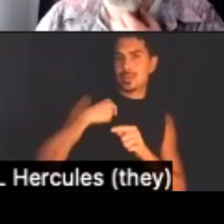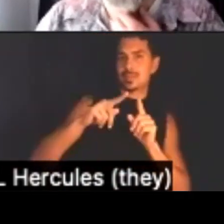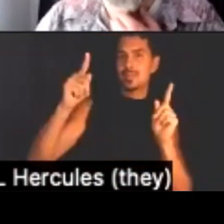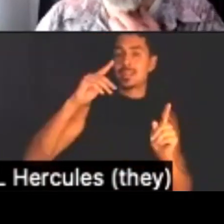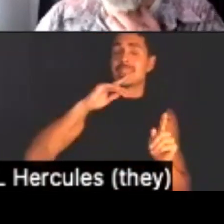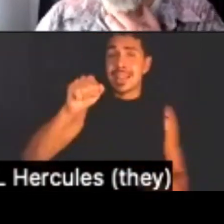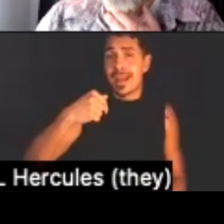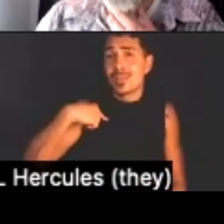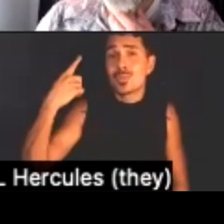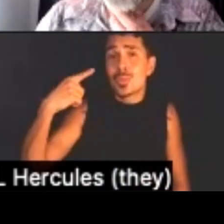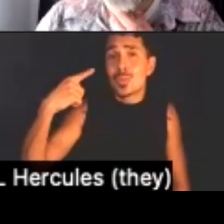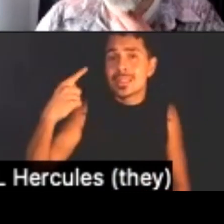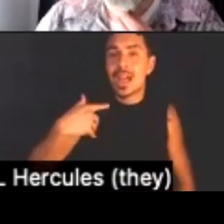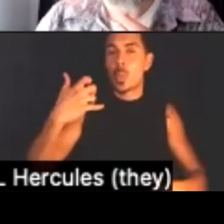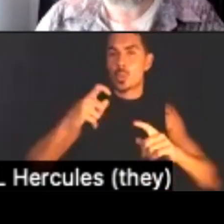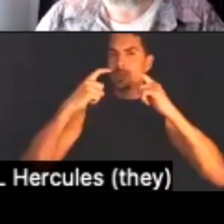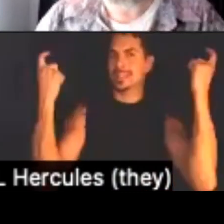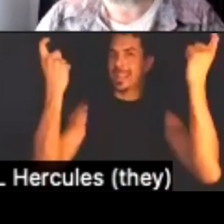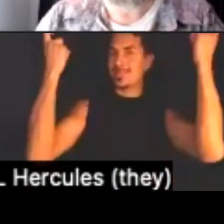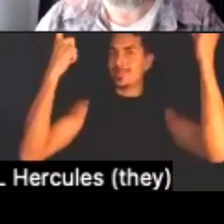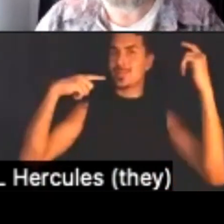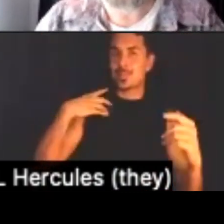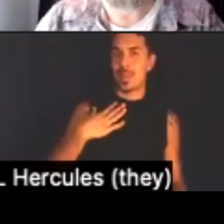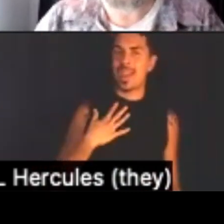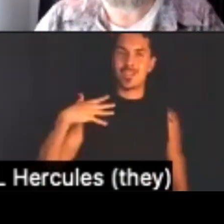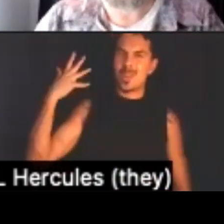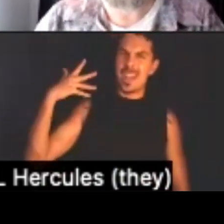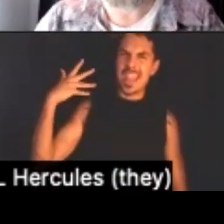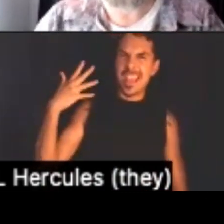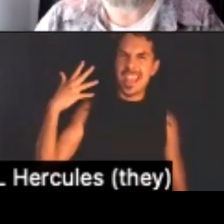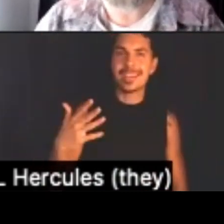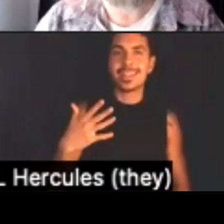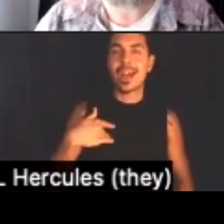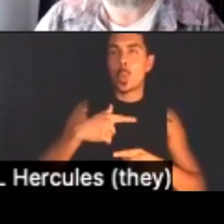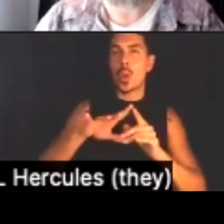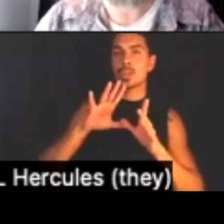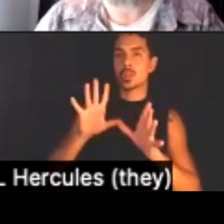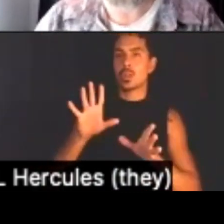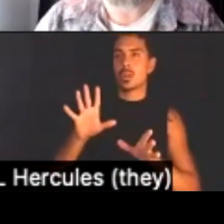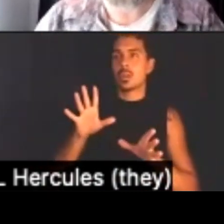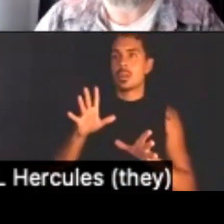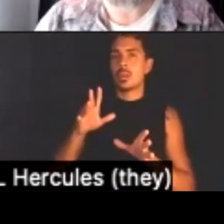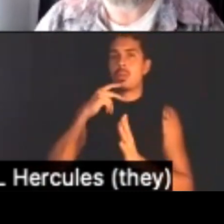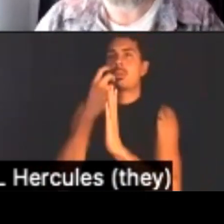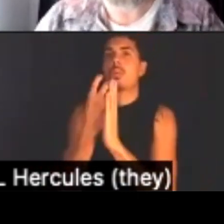to celebrate about myself rather than give into the stigma that the world assigns to me as a crazy person.